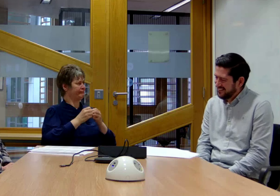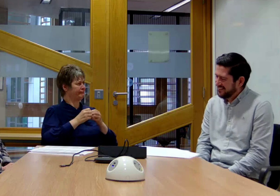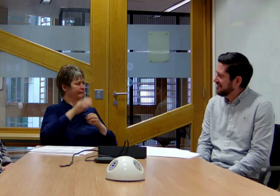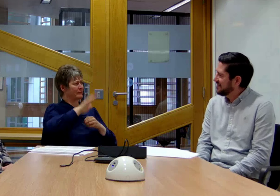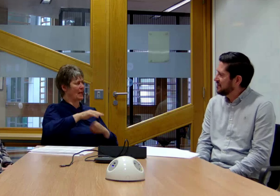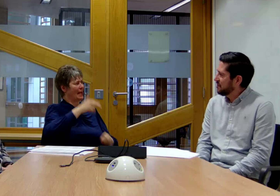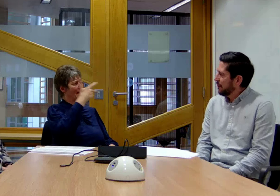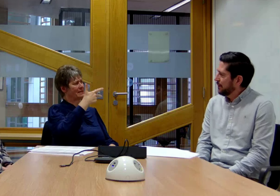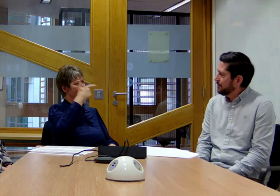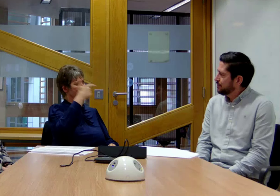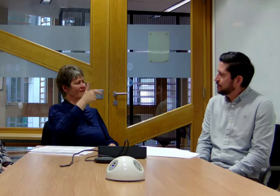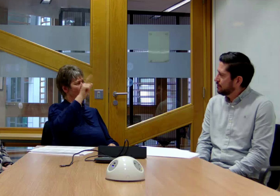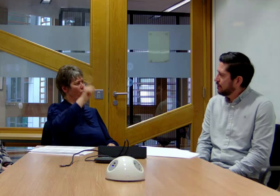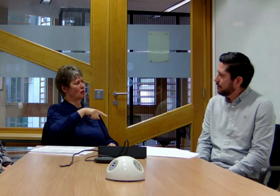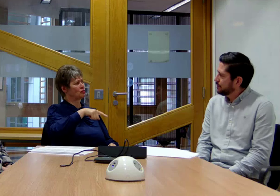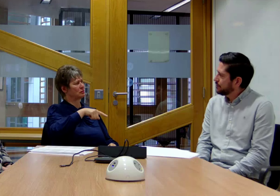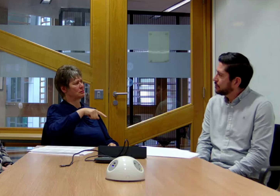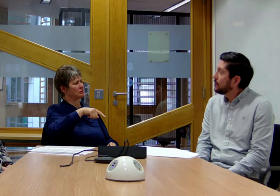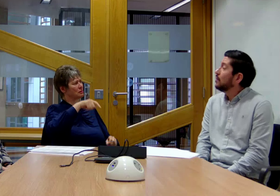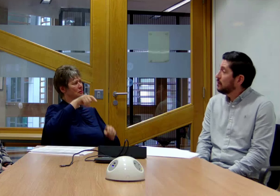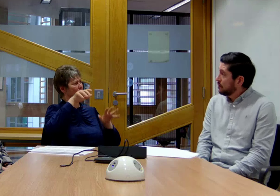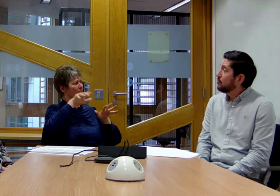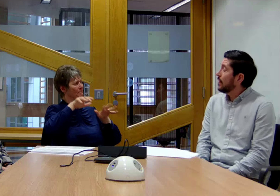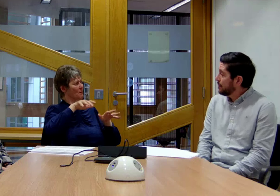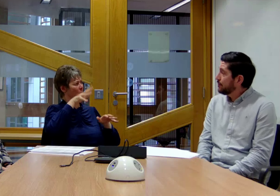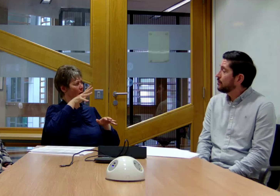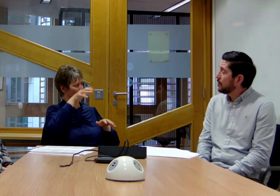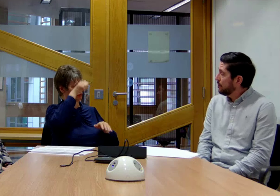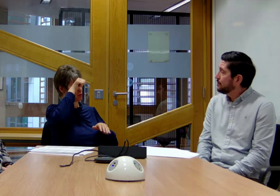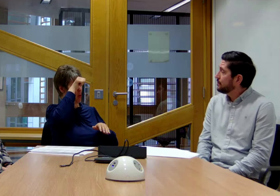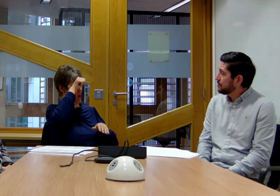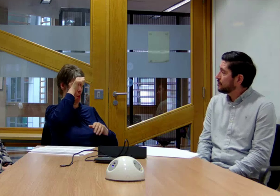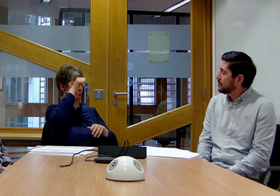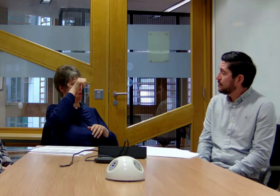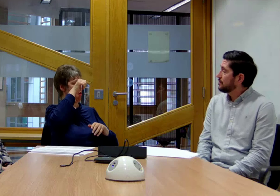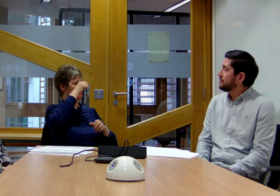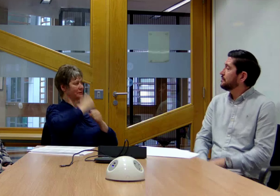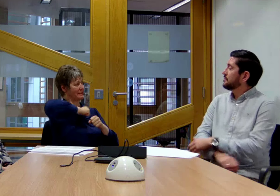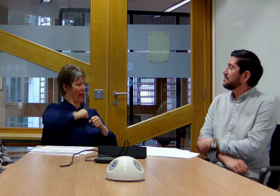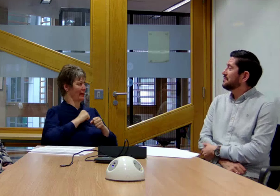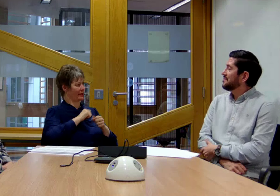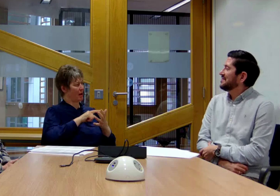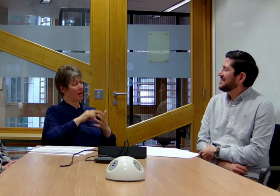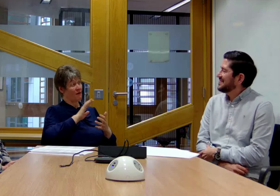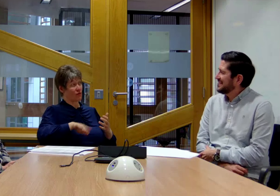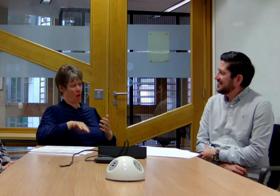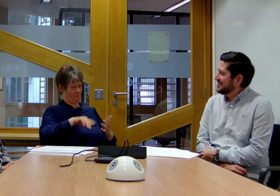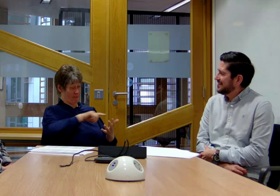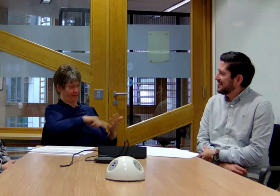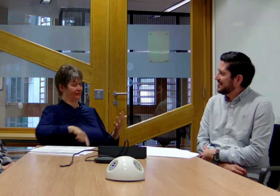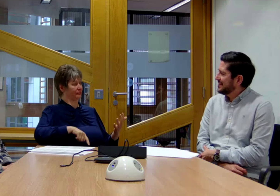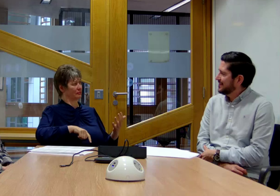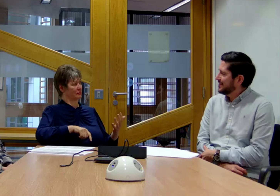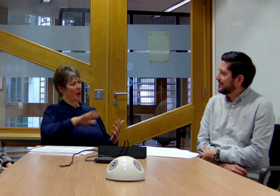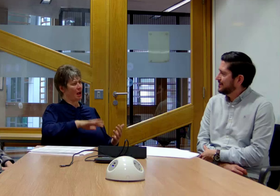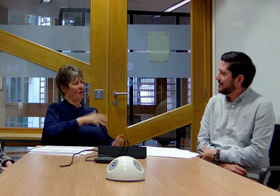Altogether, there's about 87,000 people who have some knowledge of Gaelic, and of those